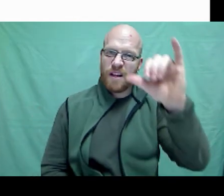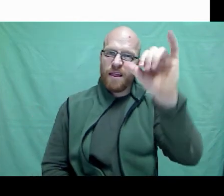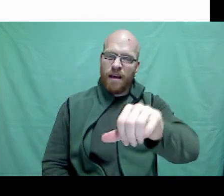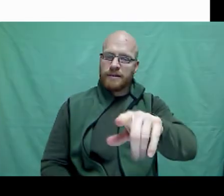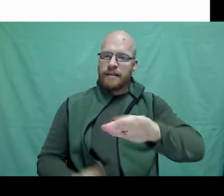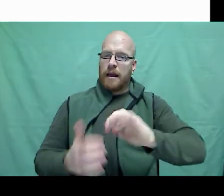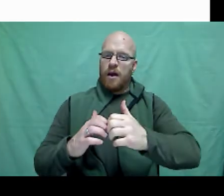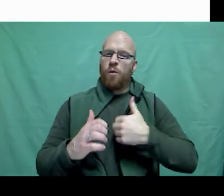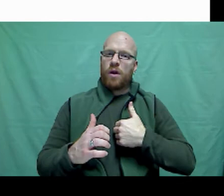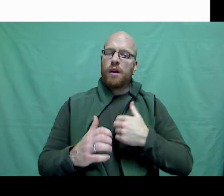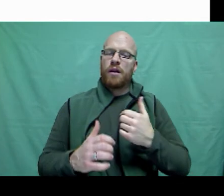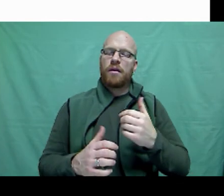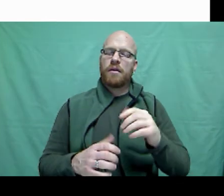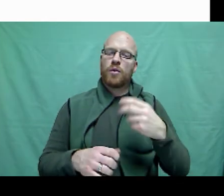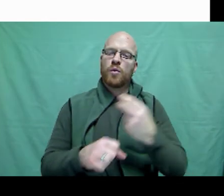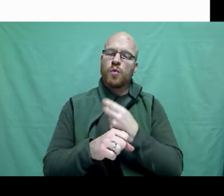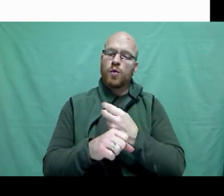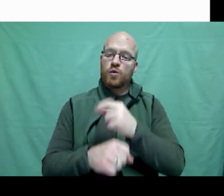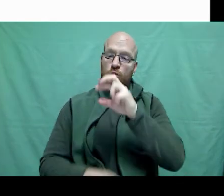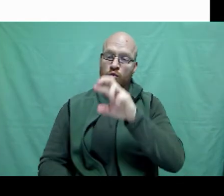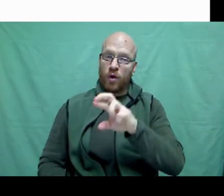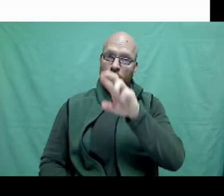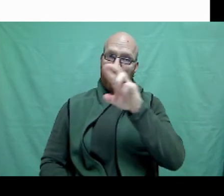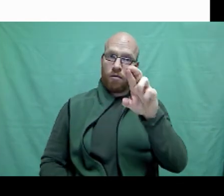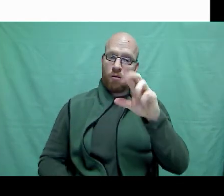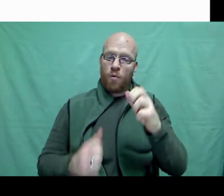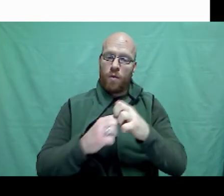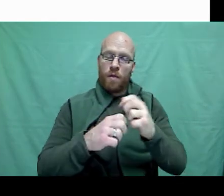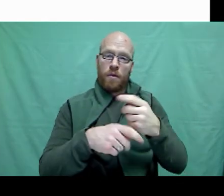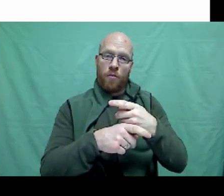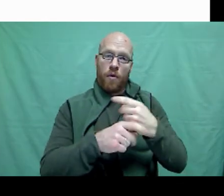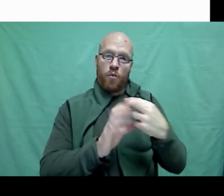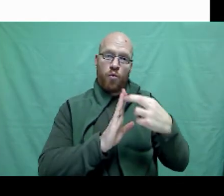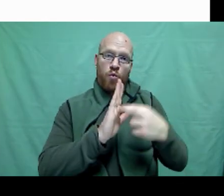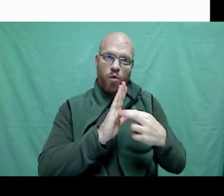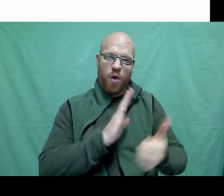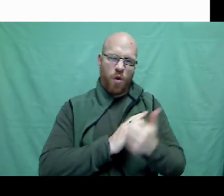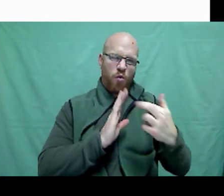Well, there's our answer. That's how we would break it down, the square root of 24 using our product rule.